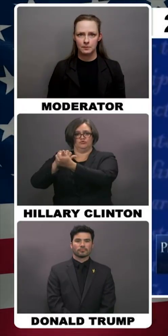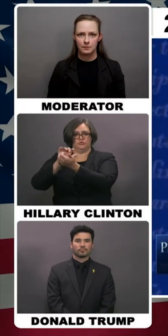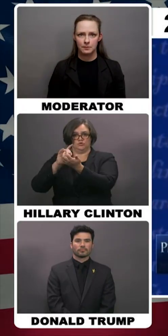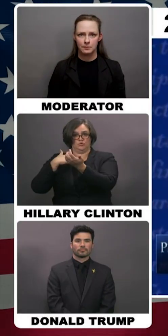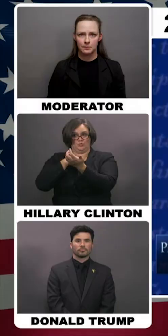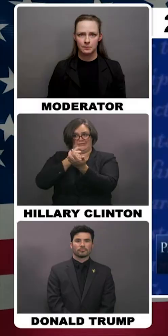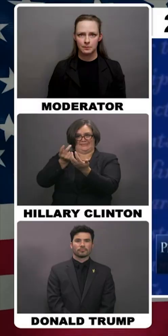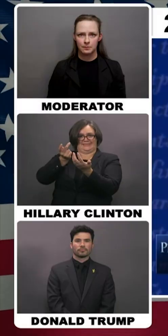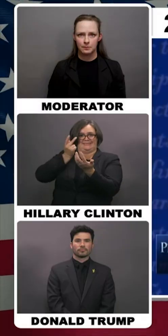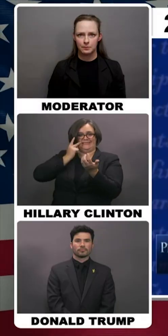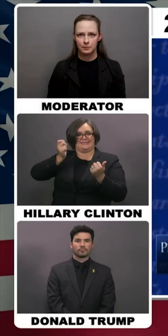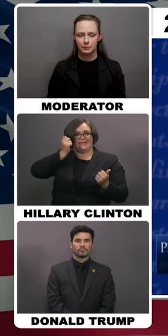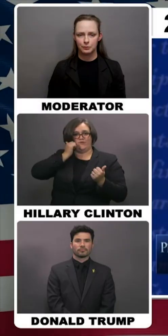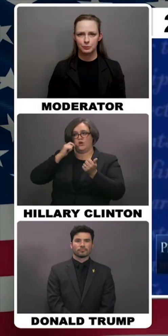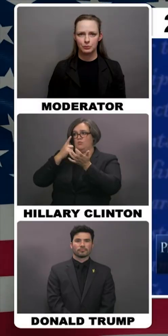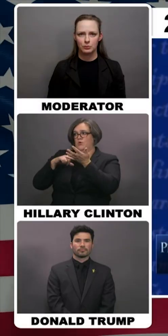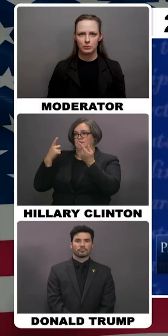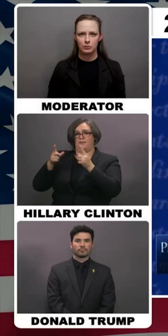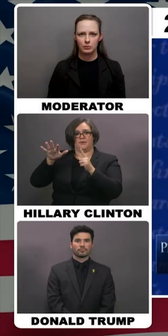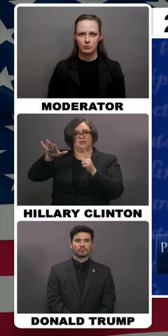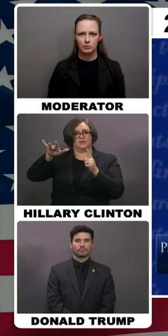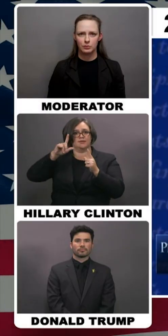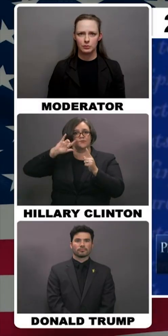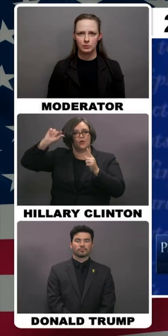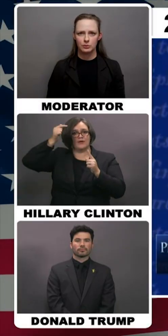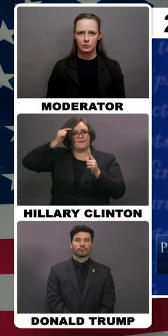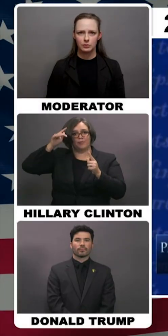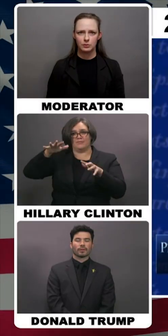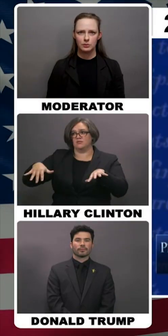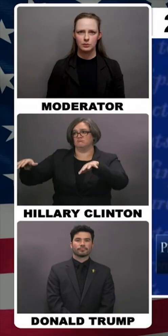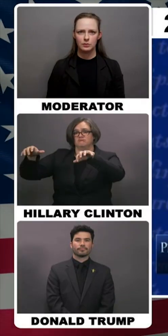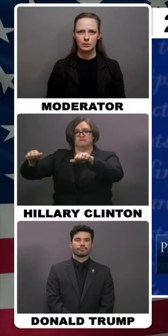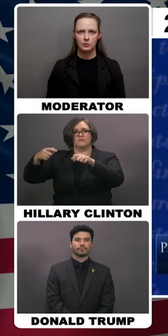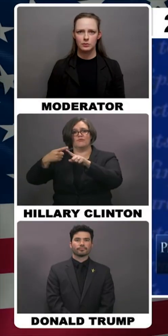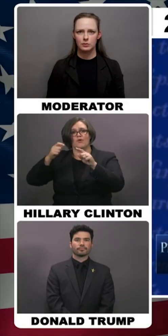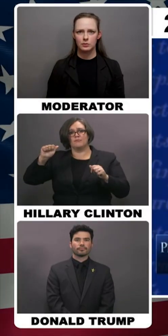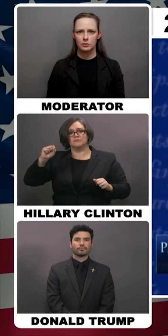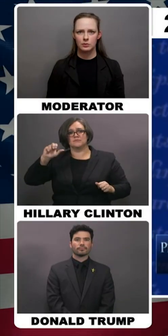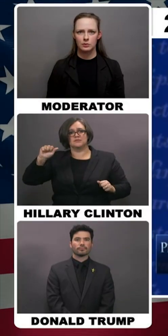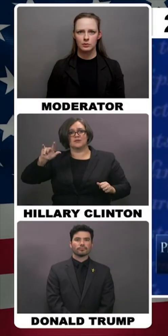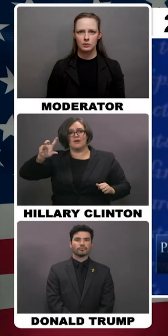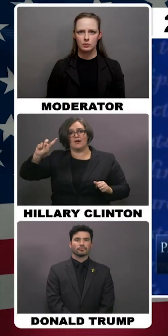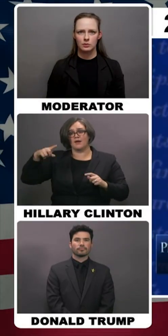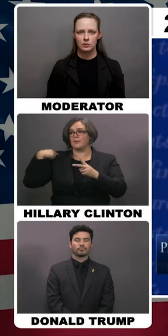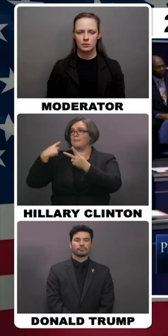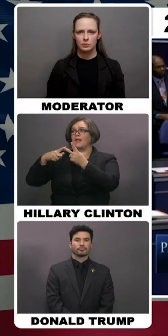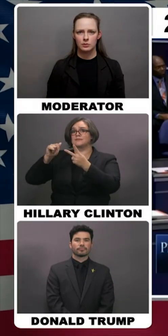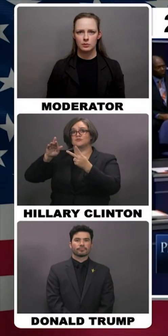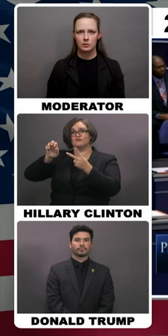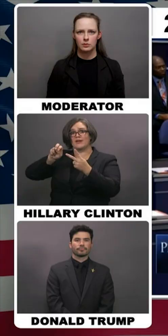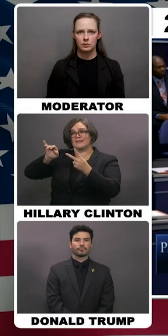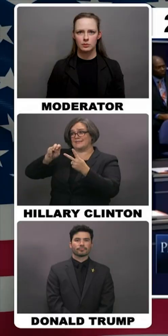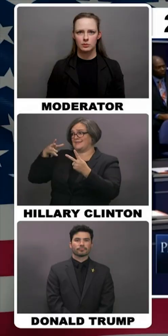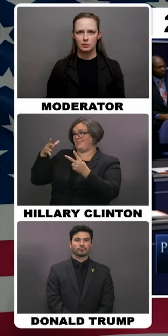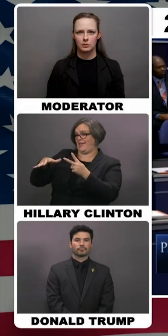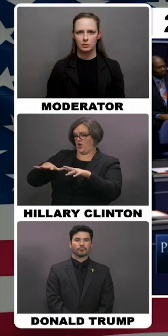of the regime, uh, by Assad in partnership with the Iranians on the ground, the Russians in the air